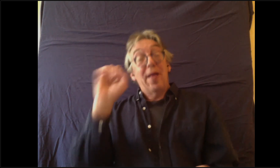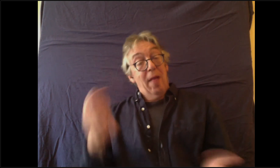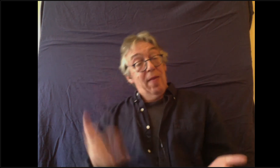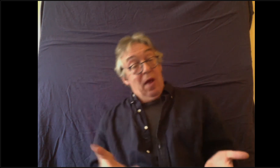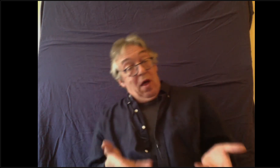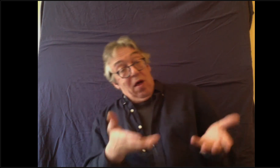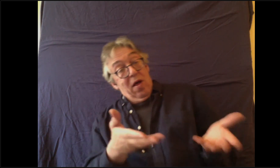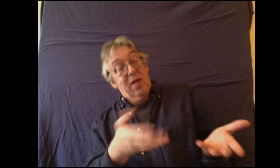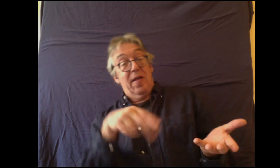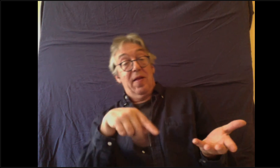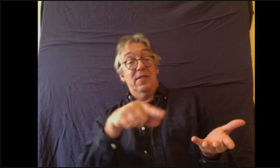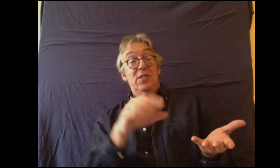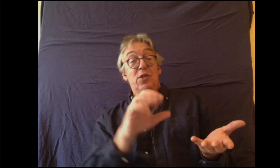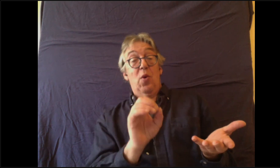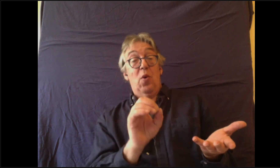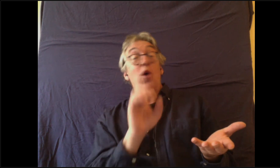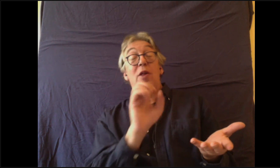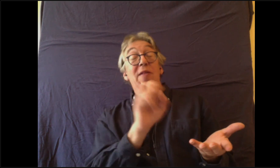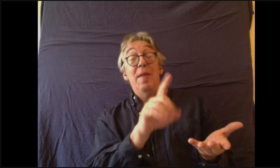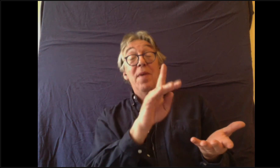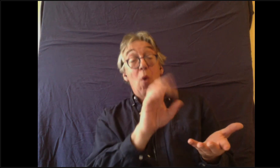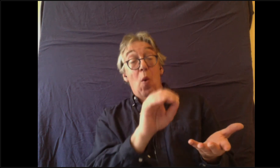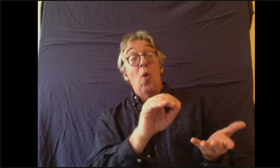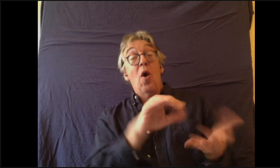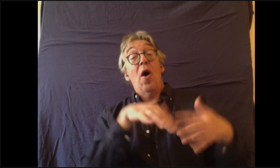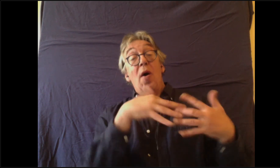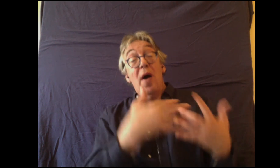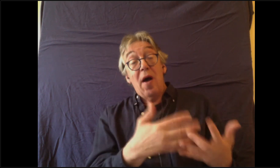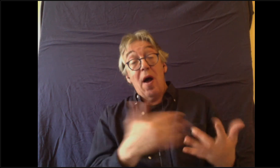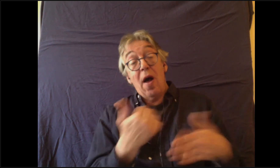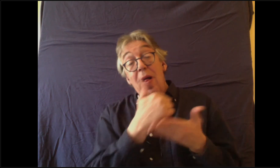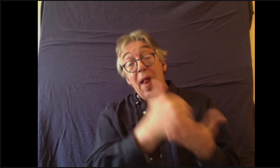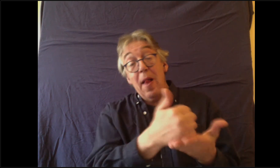of how to create good and strong cooperation with DPOs.